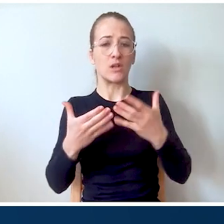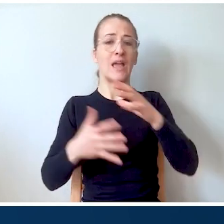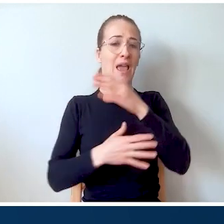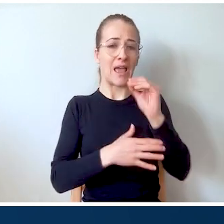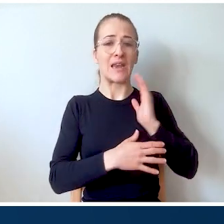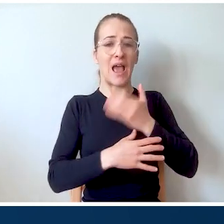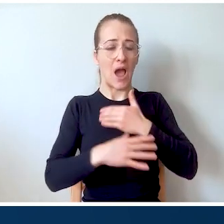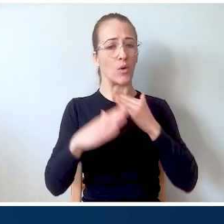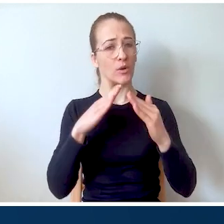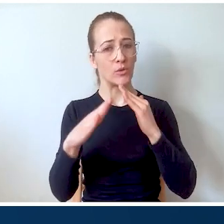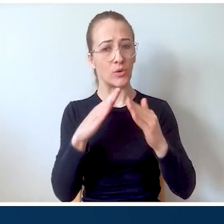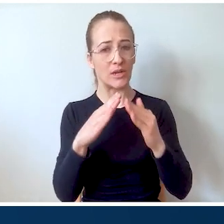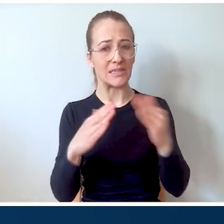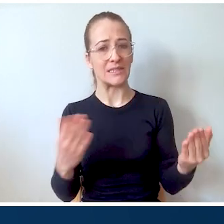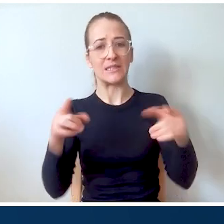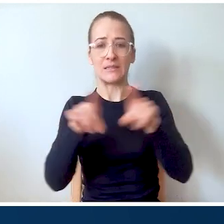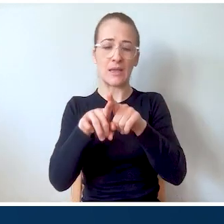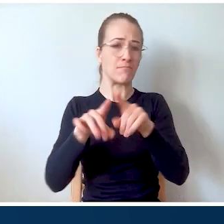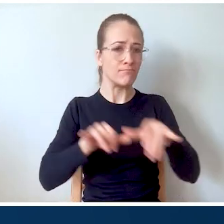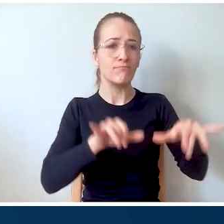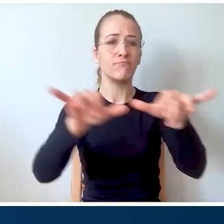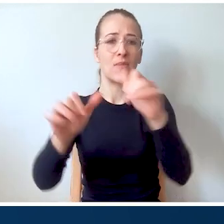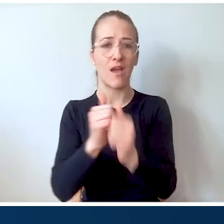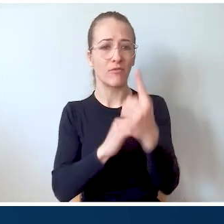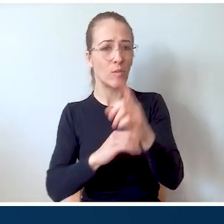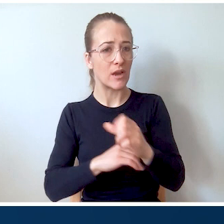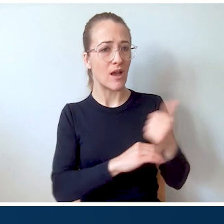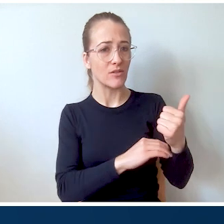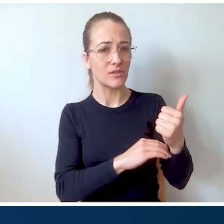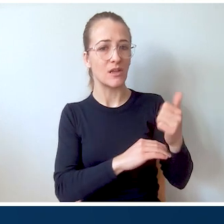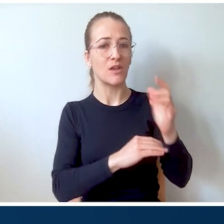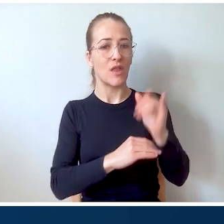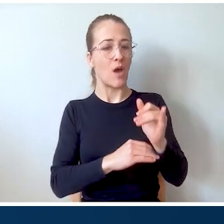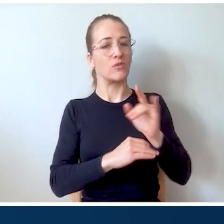just as much as everyone else. So I think that that was tremendously important